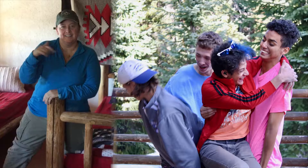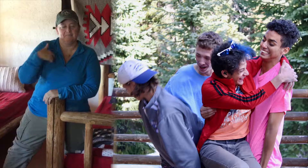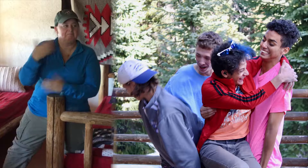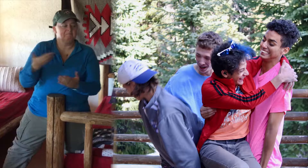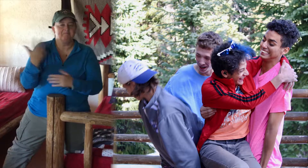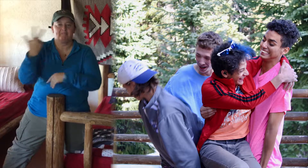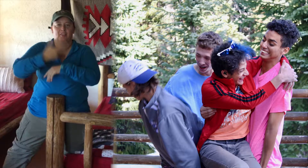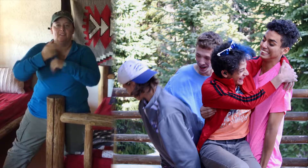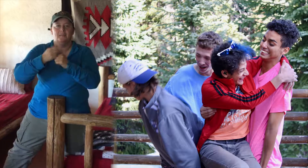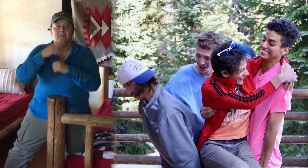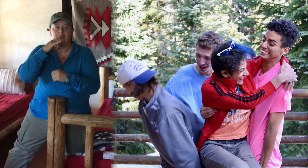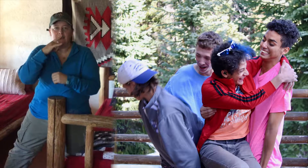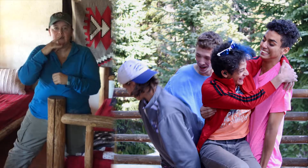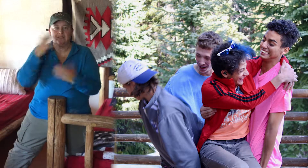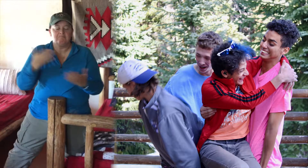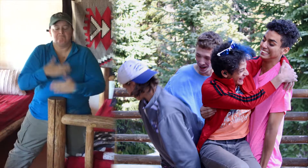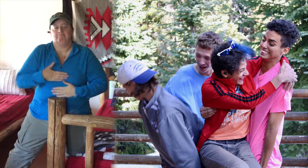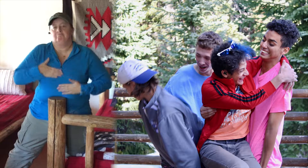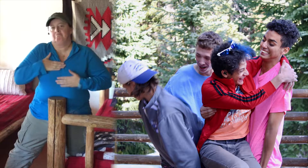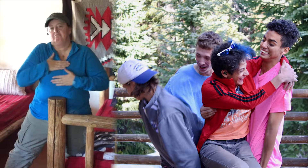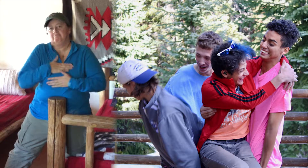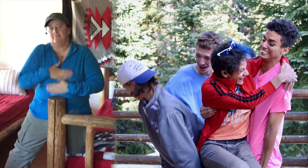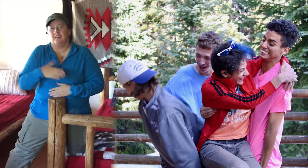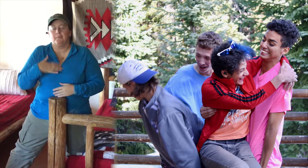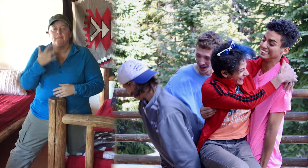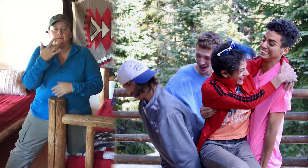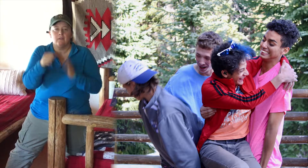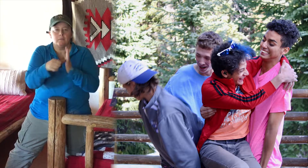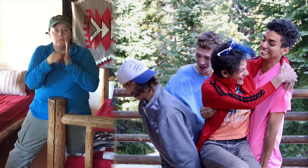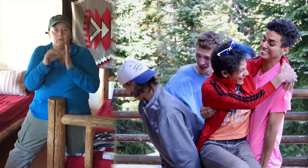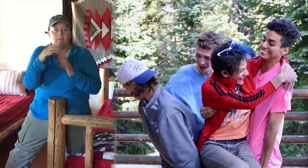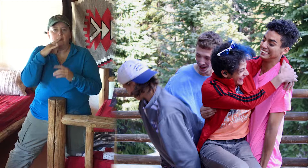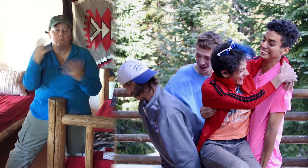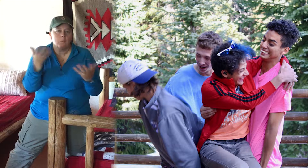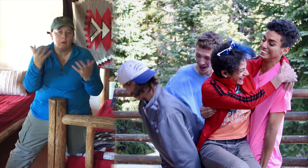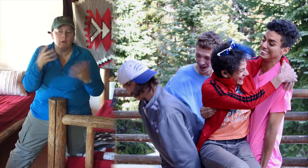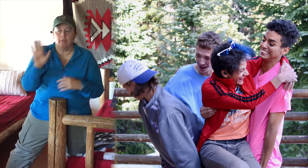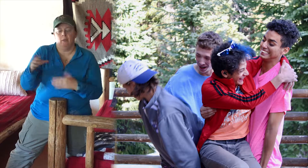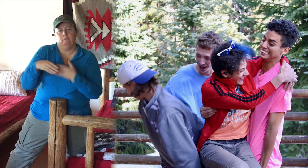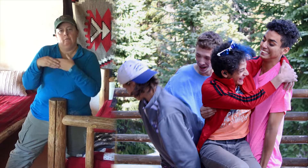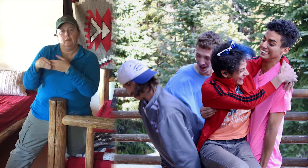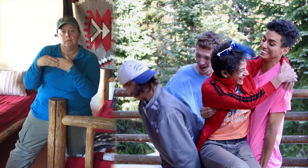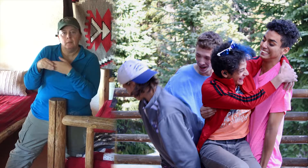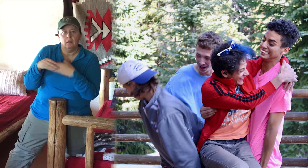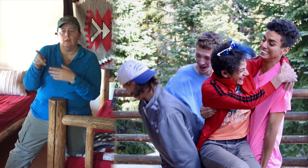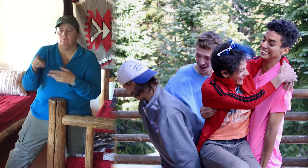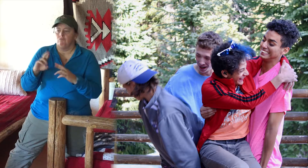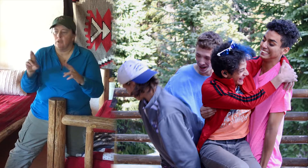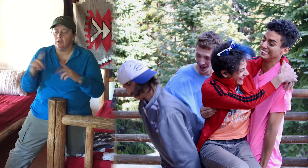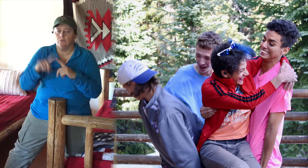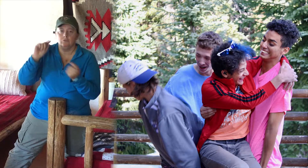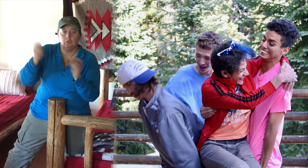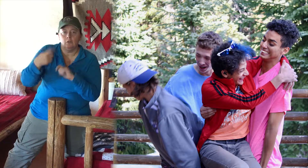I was here with the kids for three days. I really enjoyed it. I was most impressed by the kids' flexibility. They were ready to go.